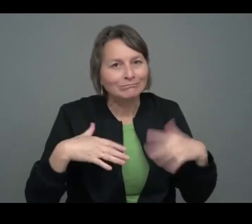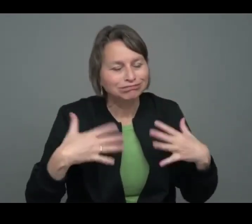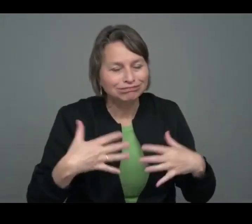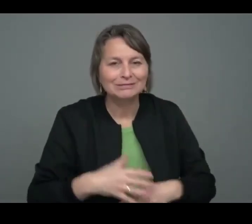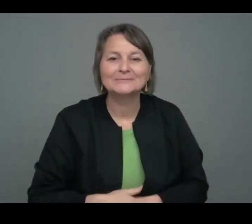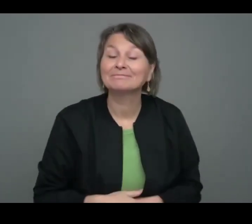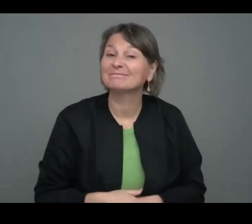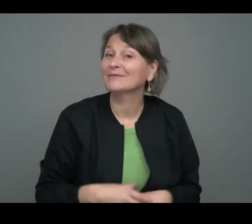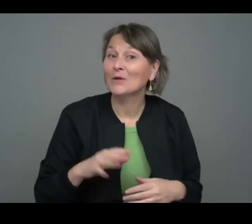from my first book.